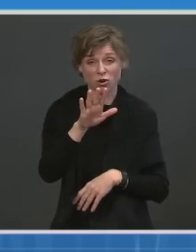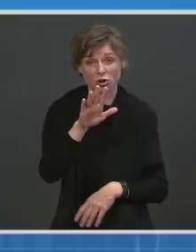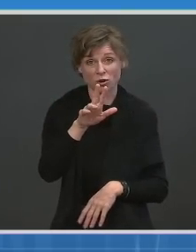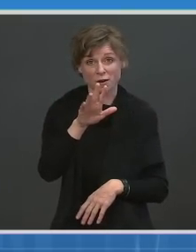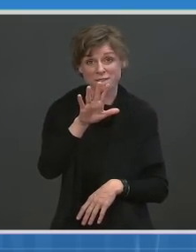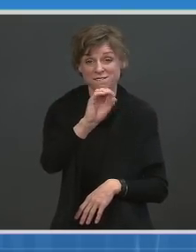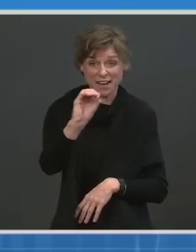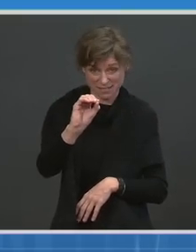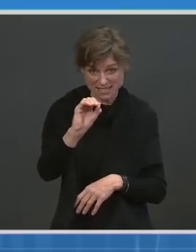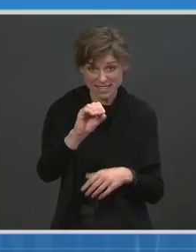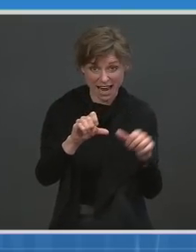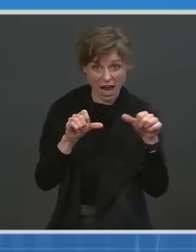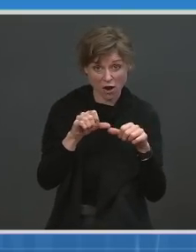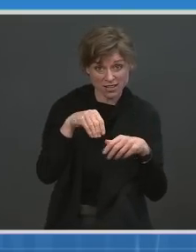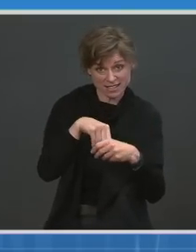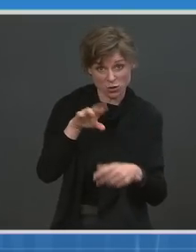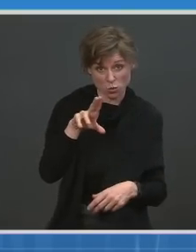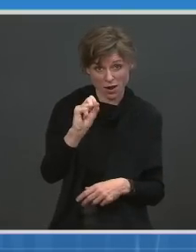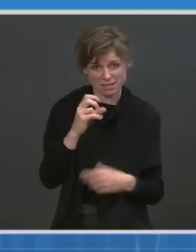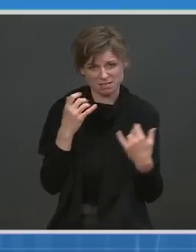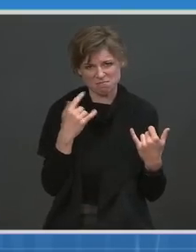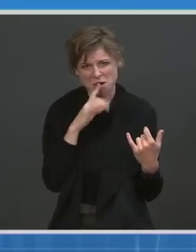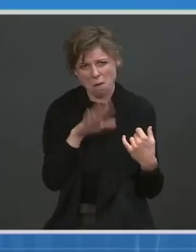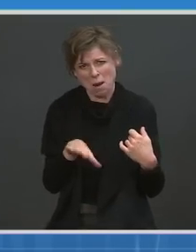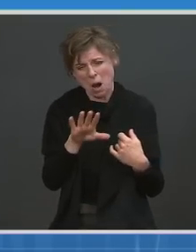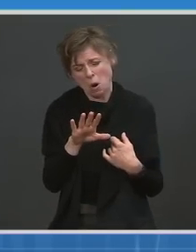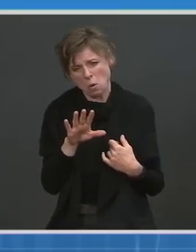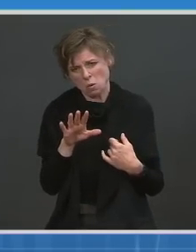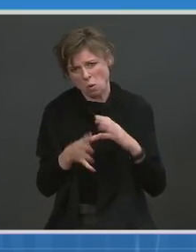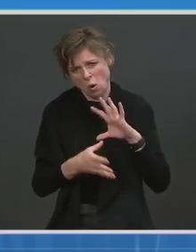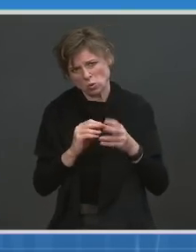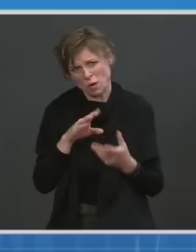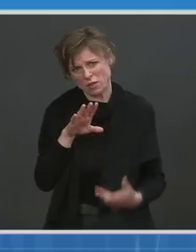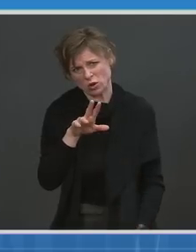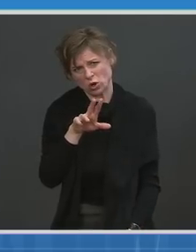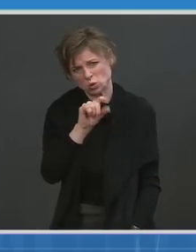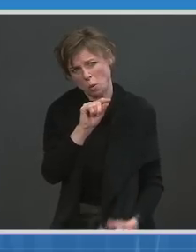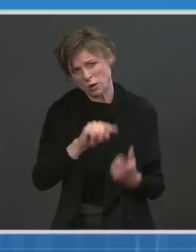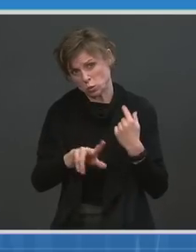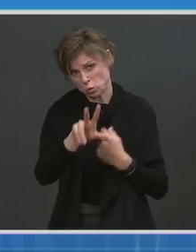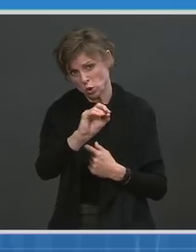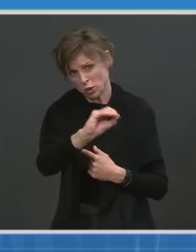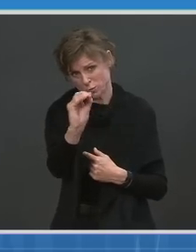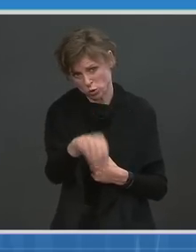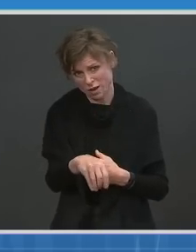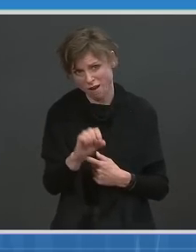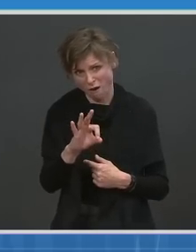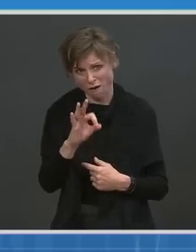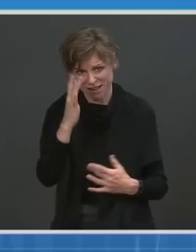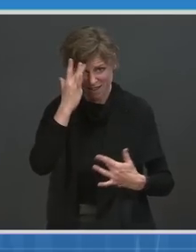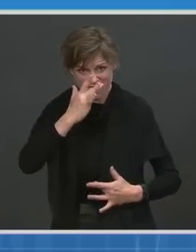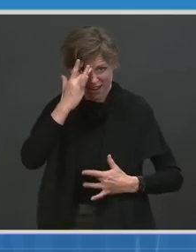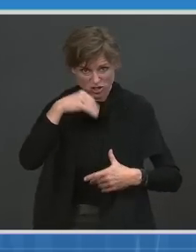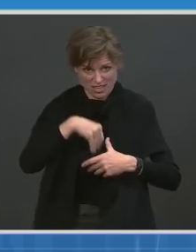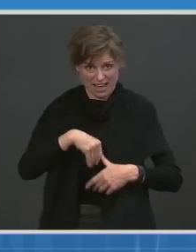and likely accounts now for about 20 to 30 percent of the infections in this country,